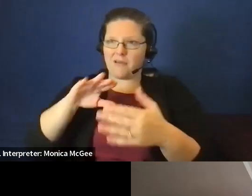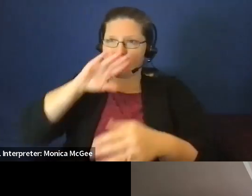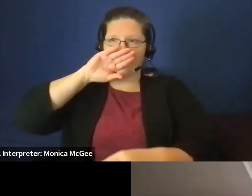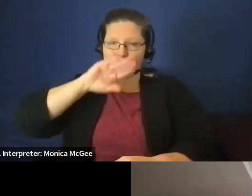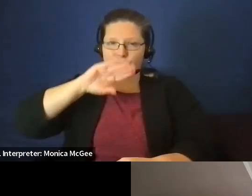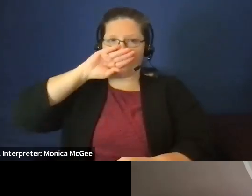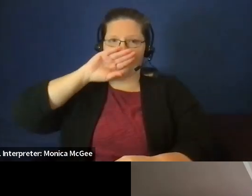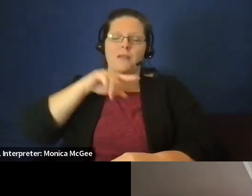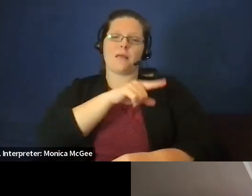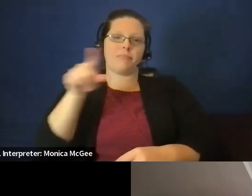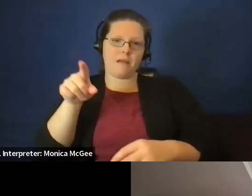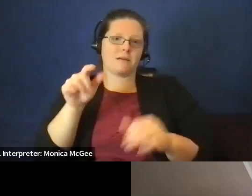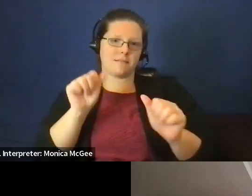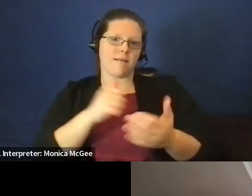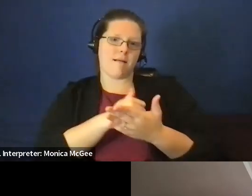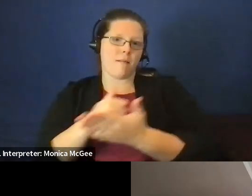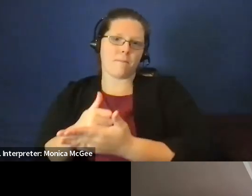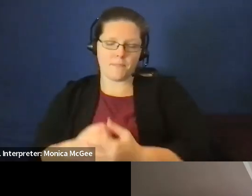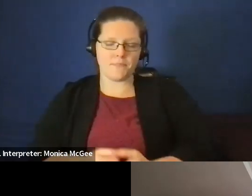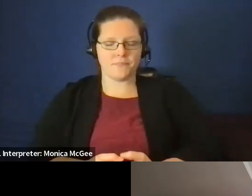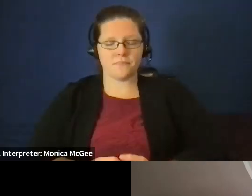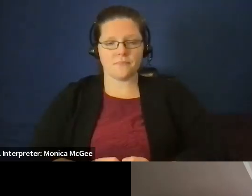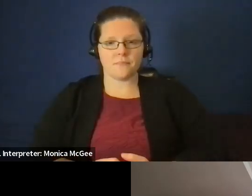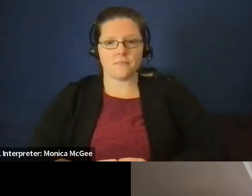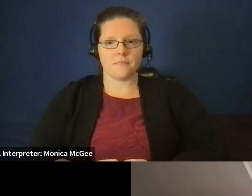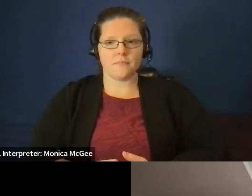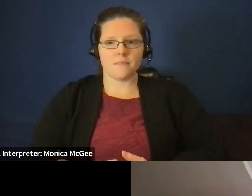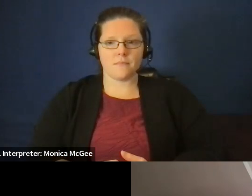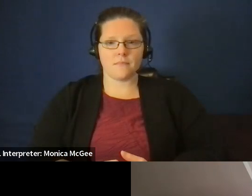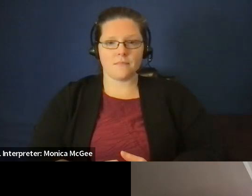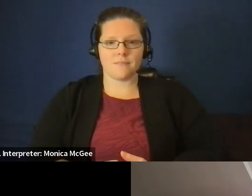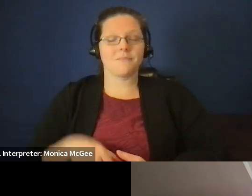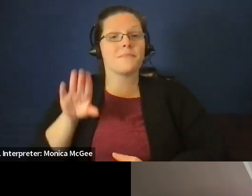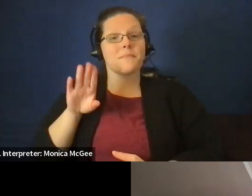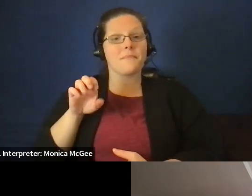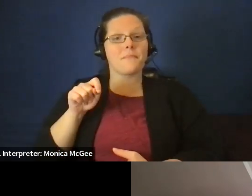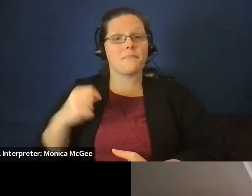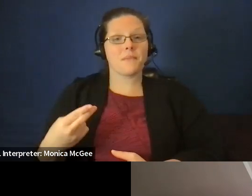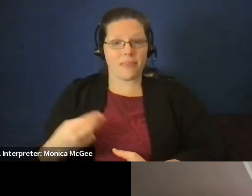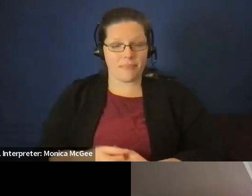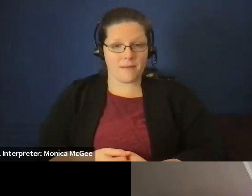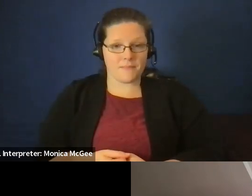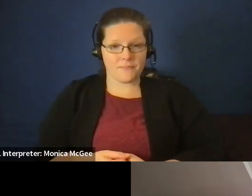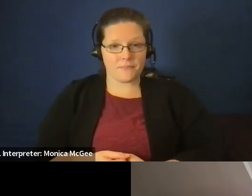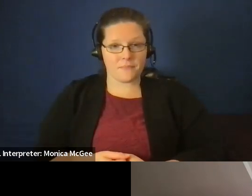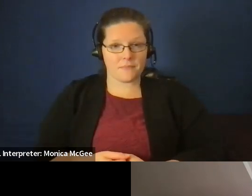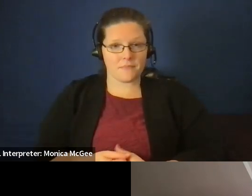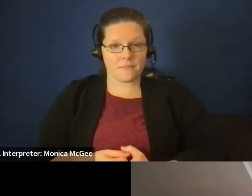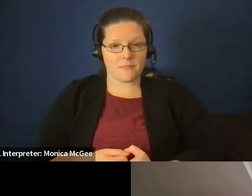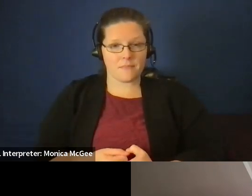to them. It's essential to developing the relationship. They can't introduce